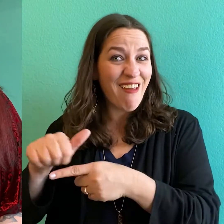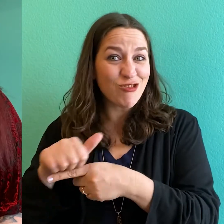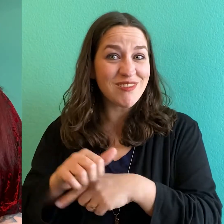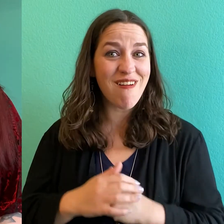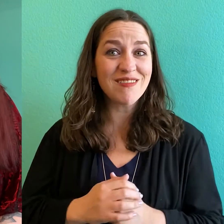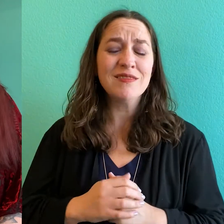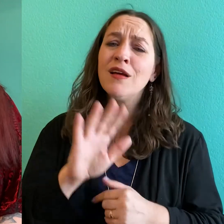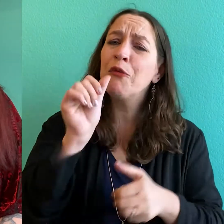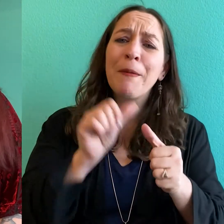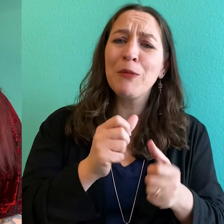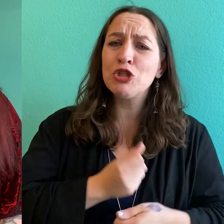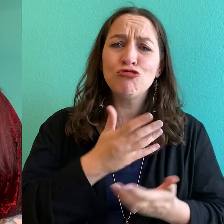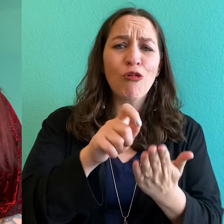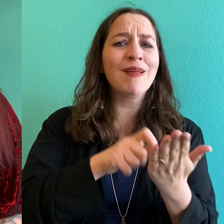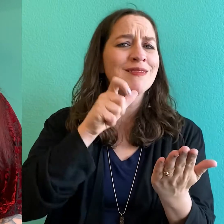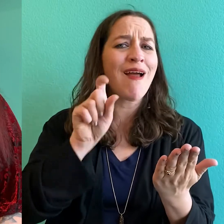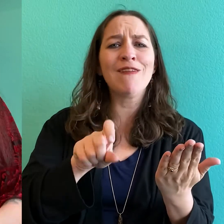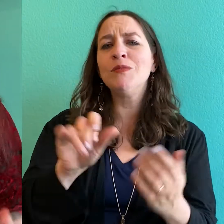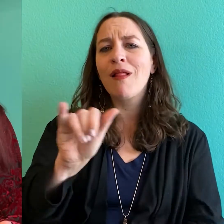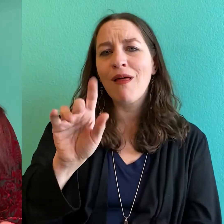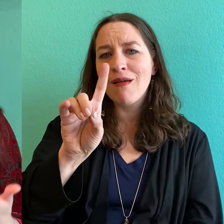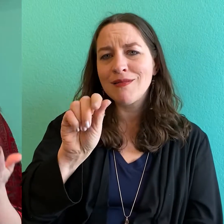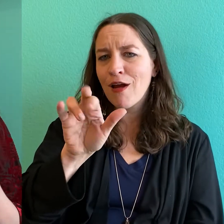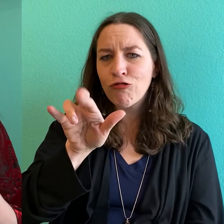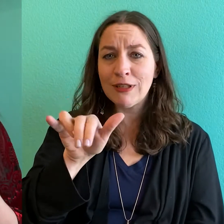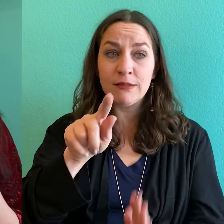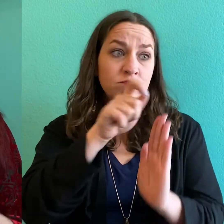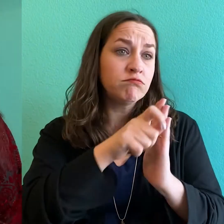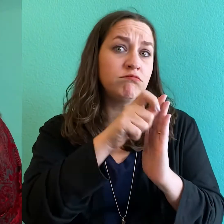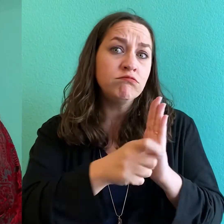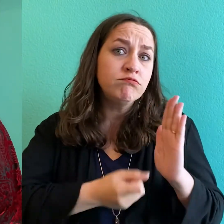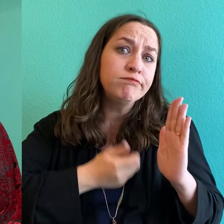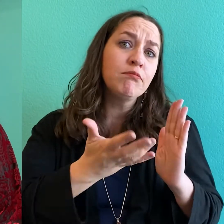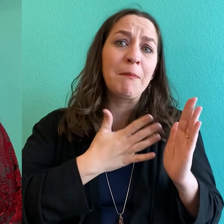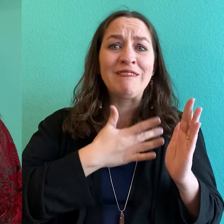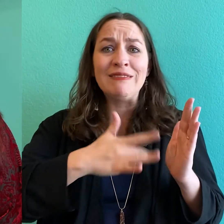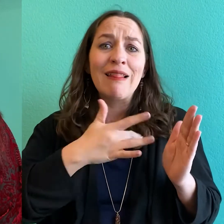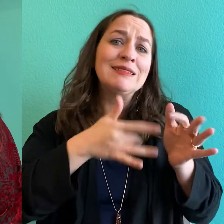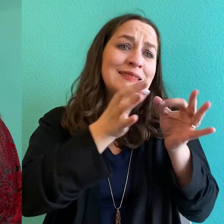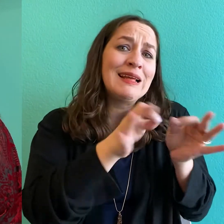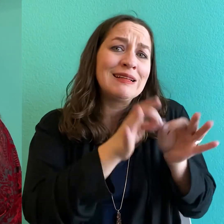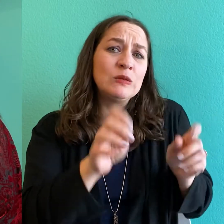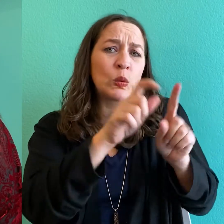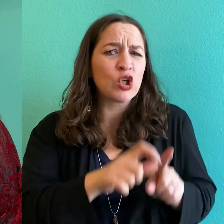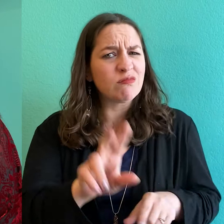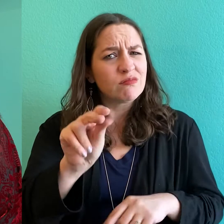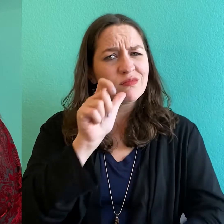And remember, journaling does not have to be a diary where you're writing out all of your feelings and you're putting everything into sentences.